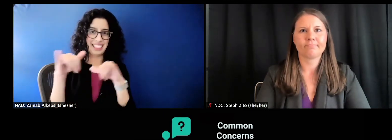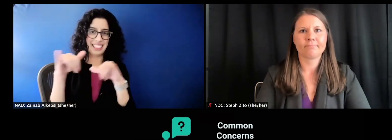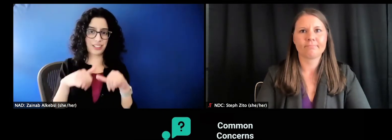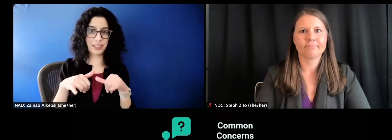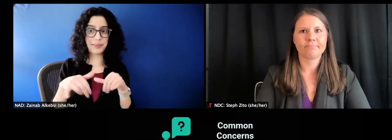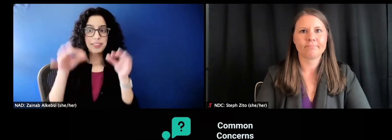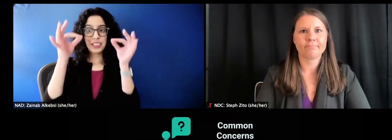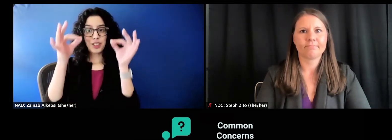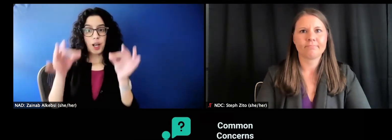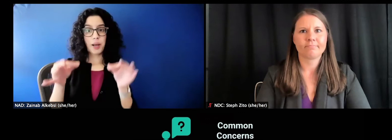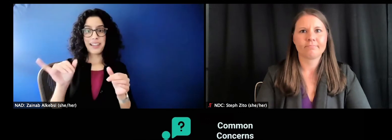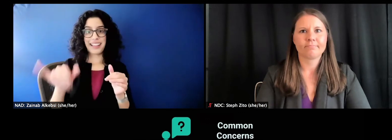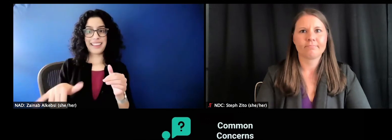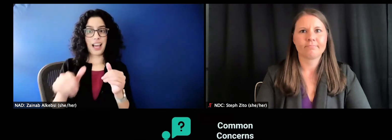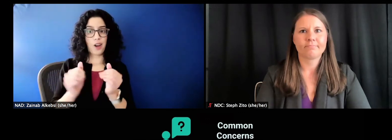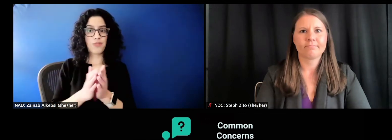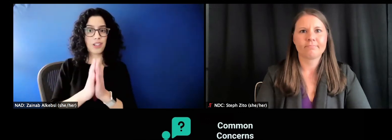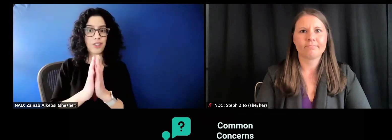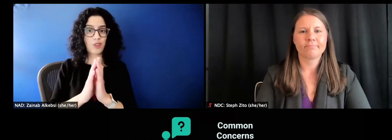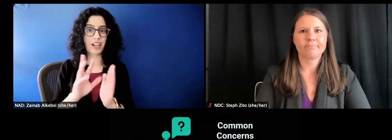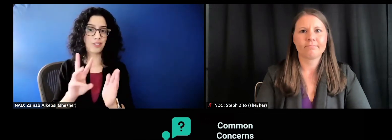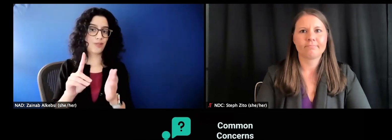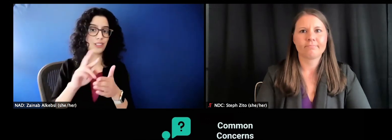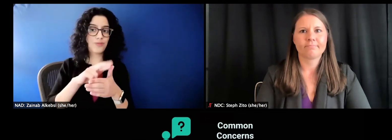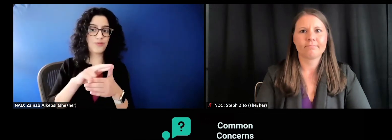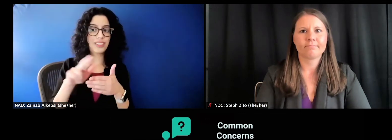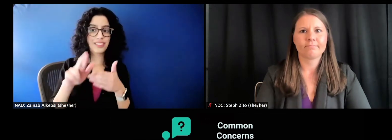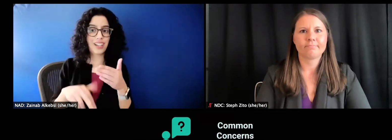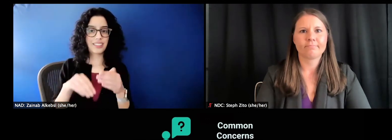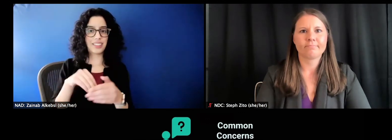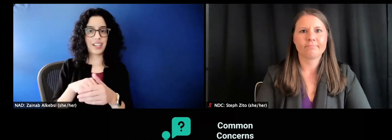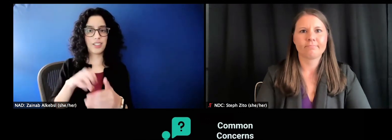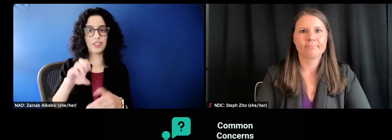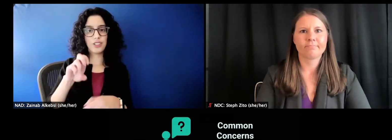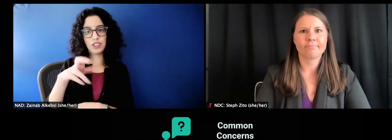Determining that a request would result in such a hardship